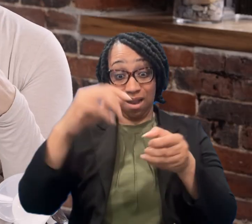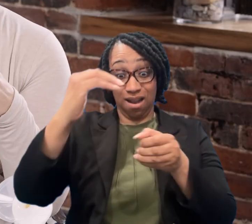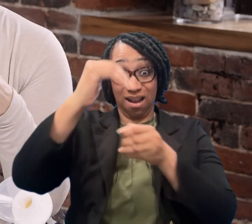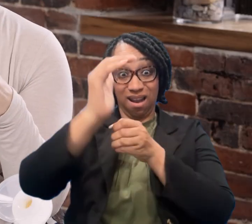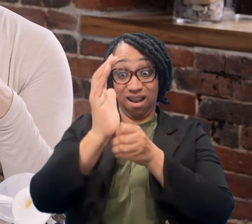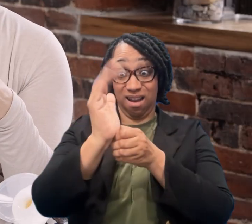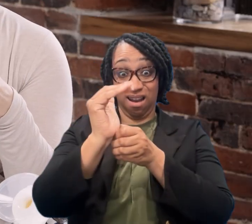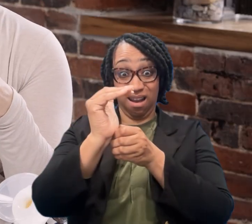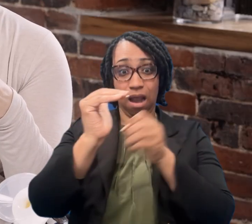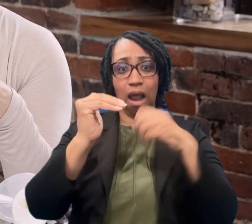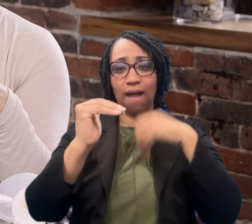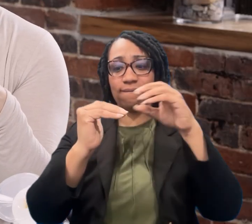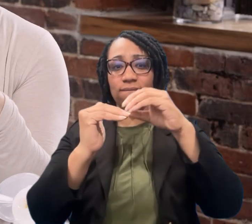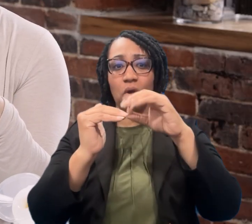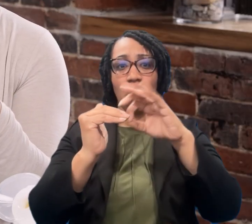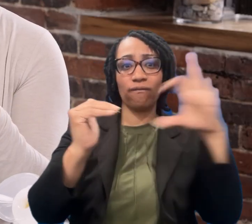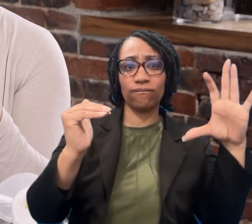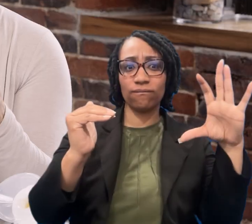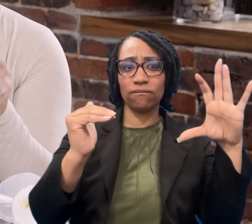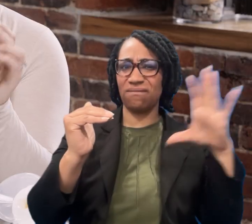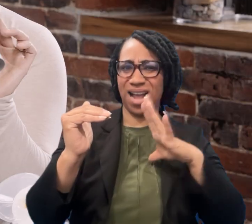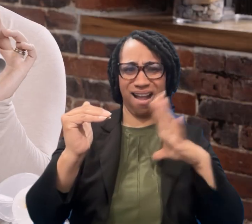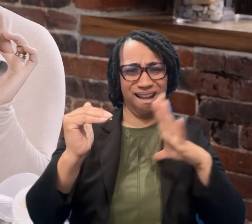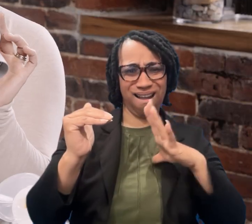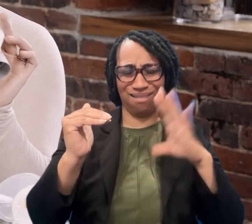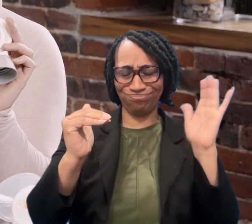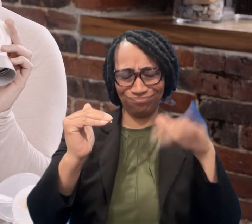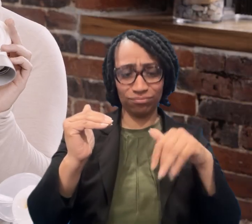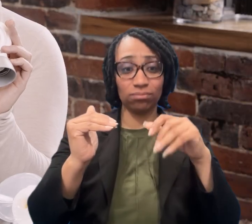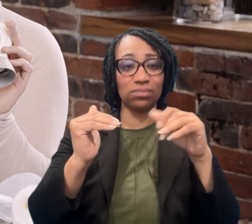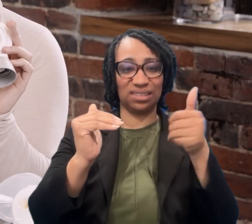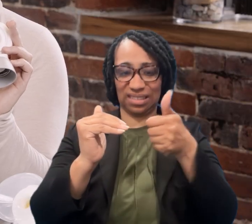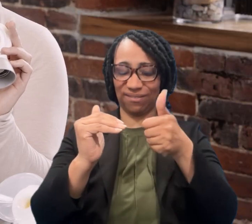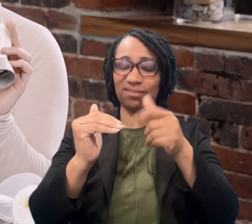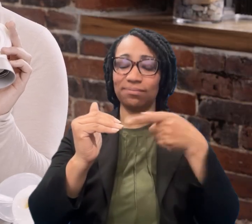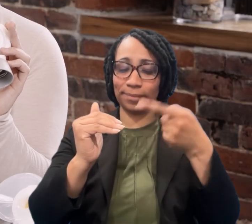that comes off. It just goes right back on. And on the back, you'll see this little membrane.